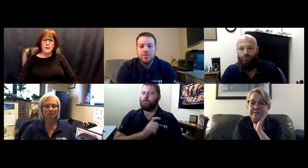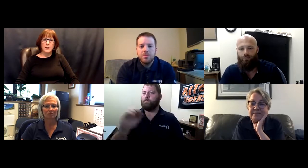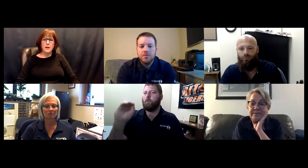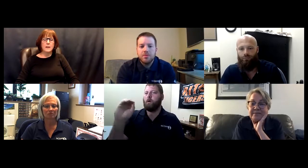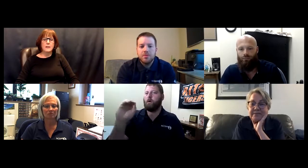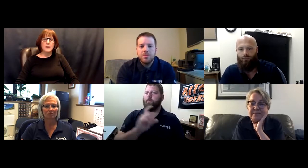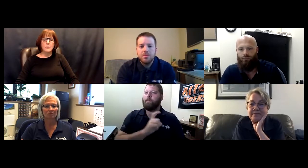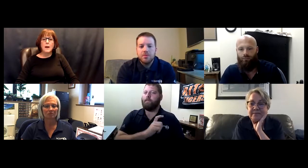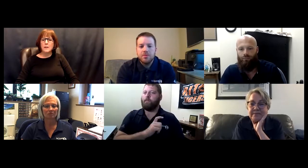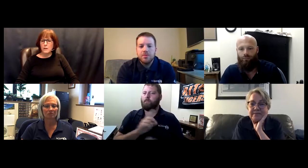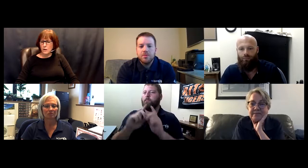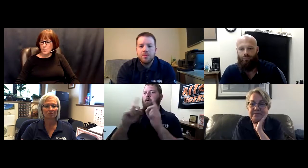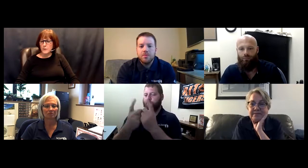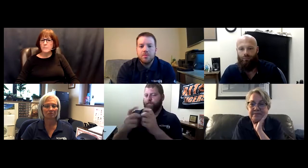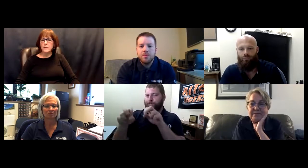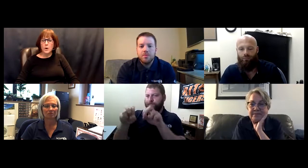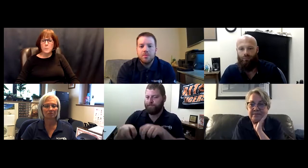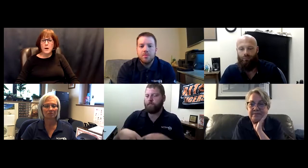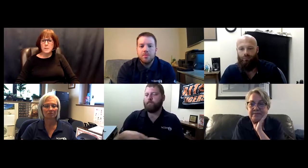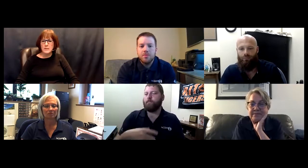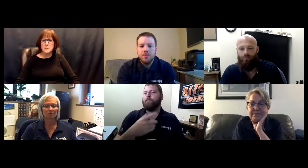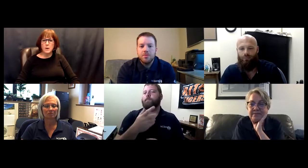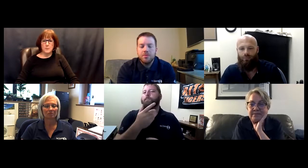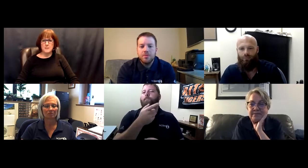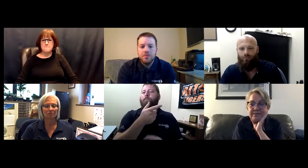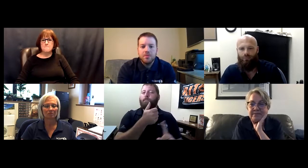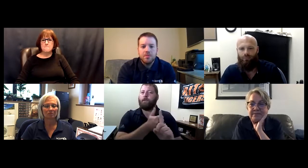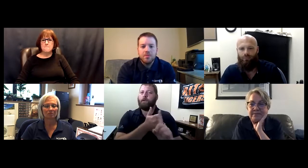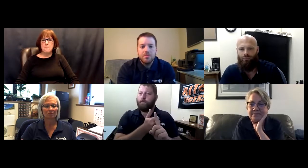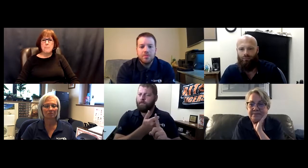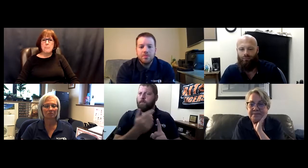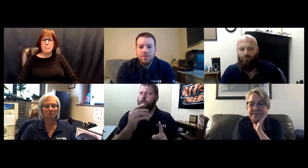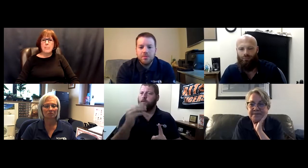a ride along with the Omaha Police Department